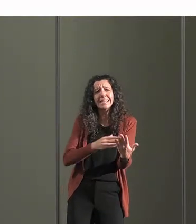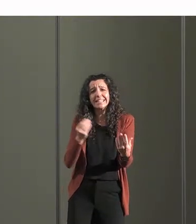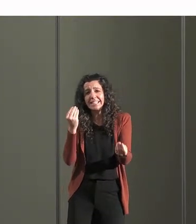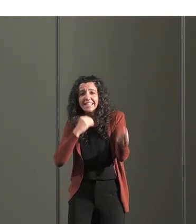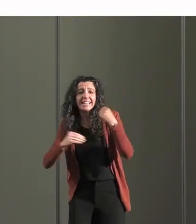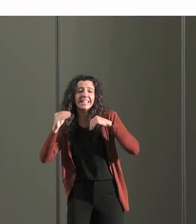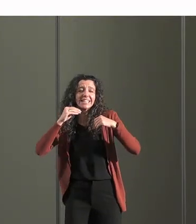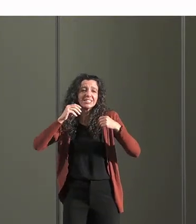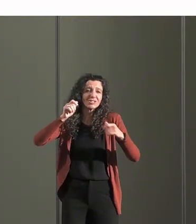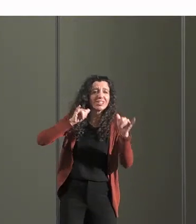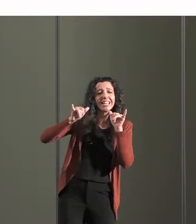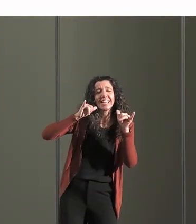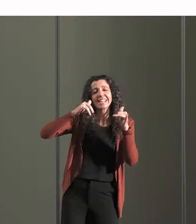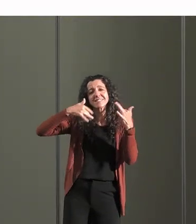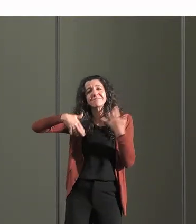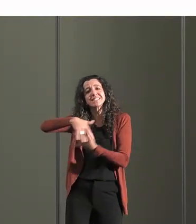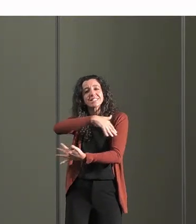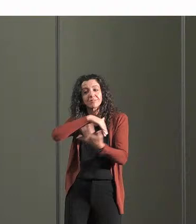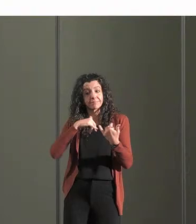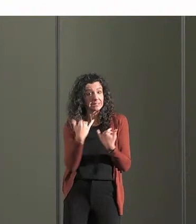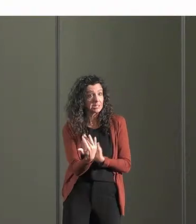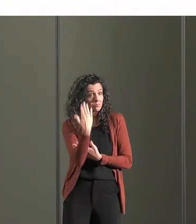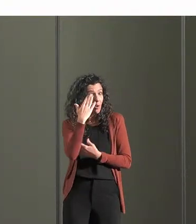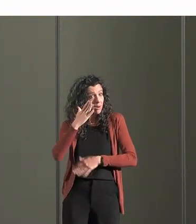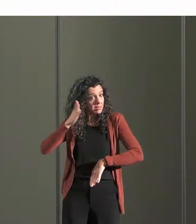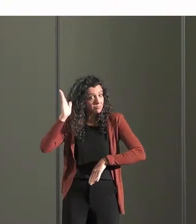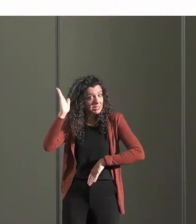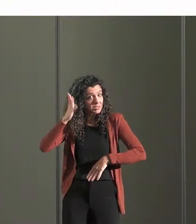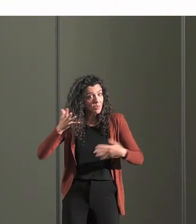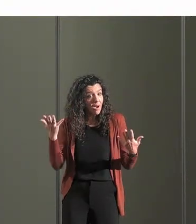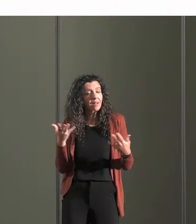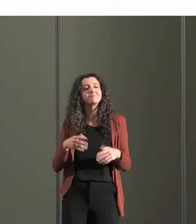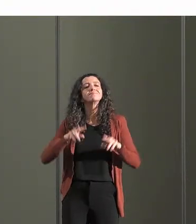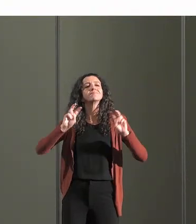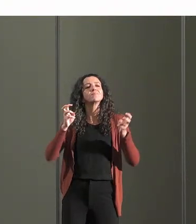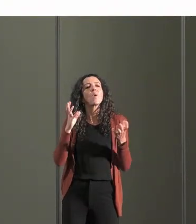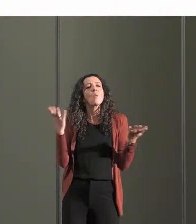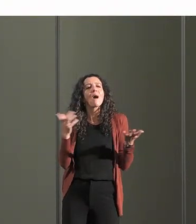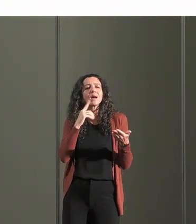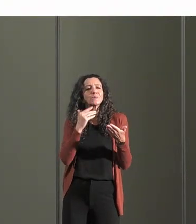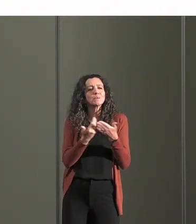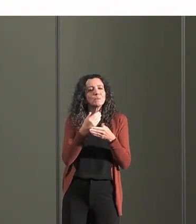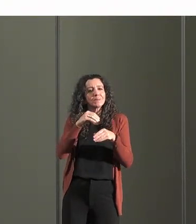Plantinum Ballroom six sit, eat, drink and mingle. Today